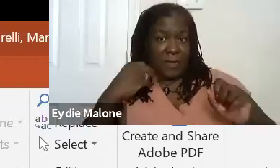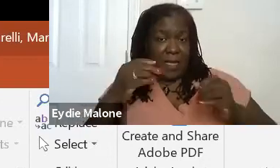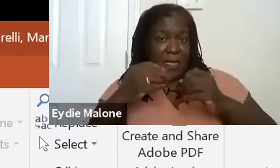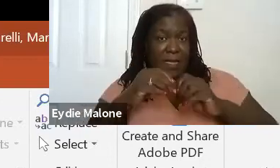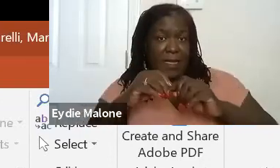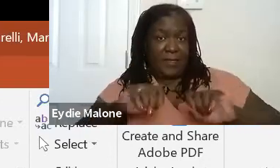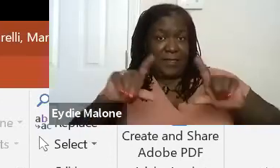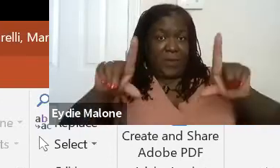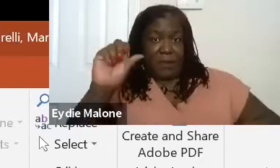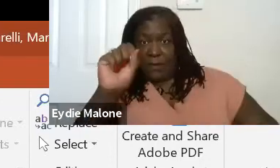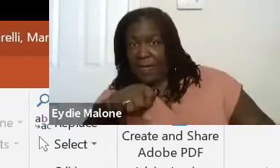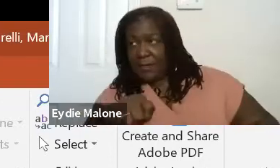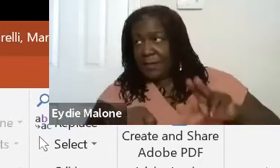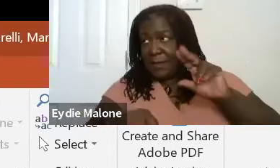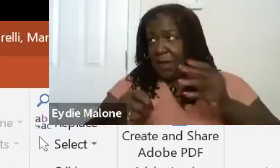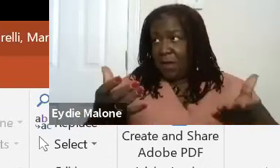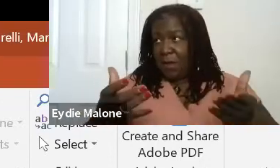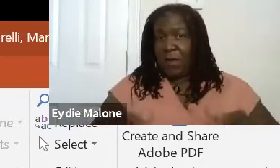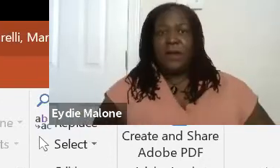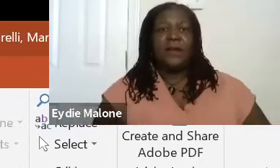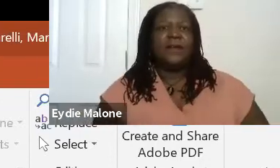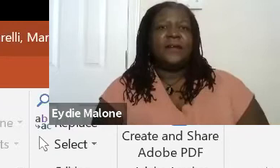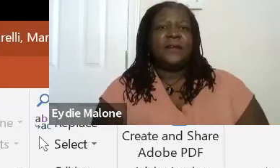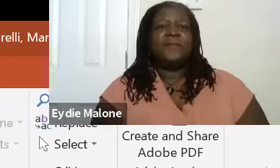me yes. MATT NORRIS: Yes, you just need to put it